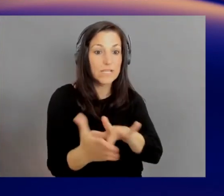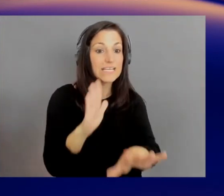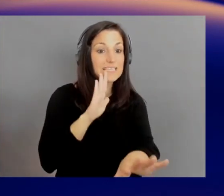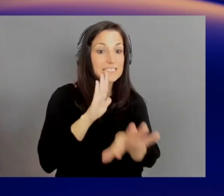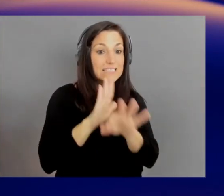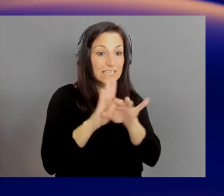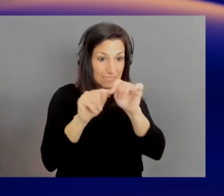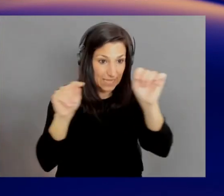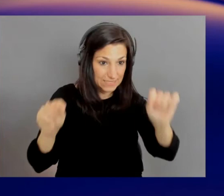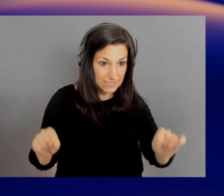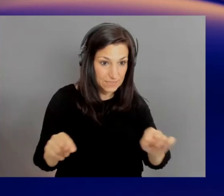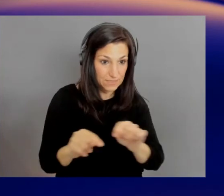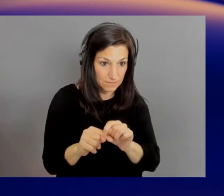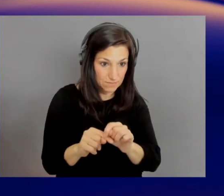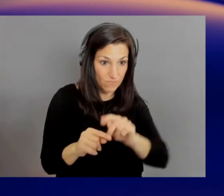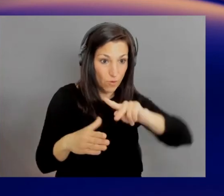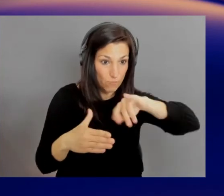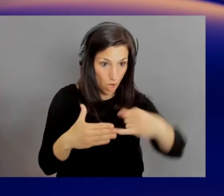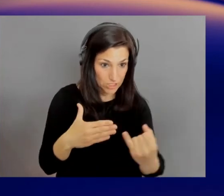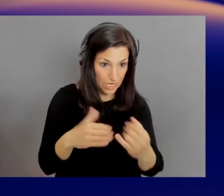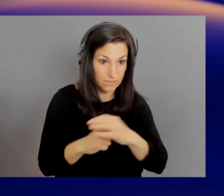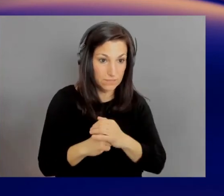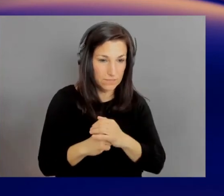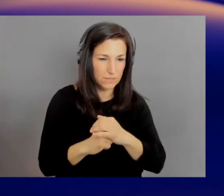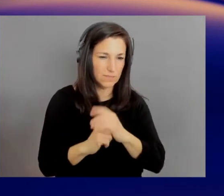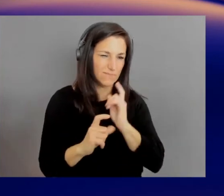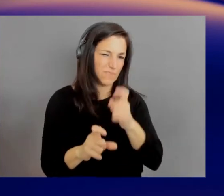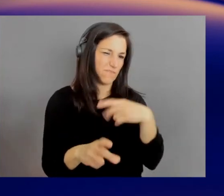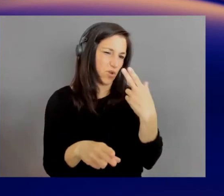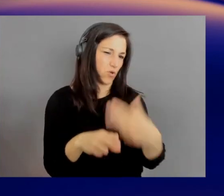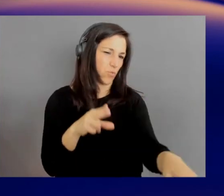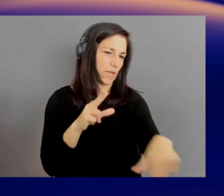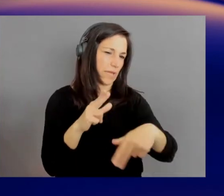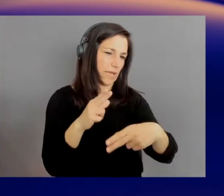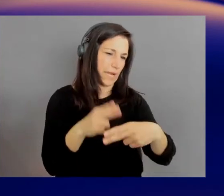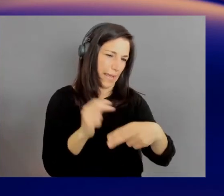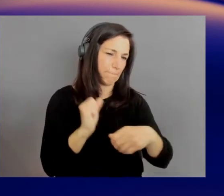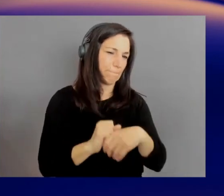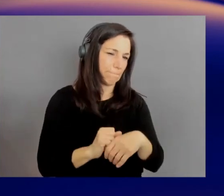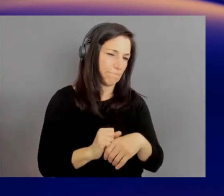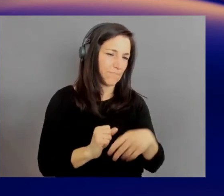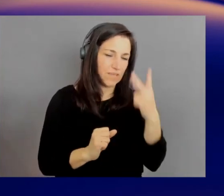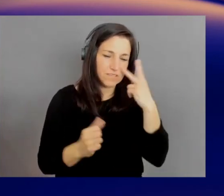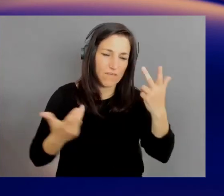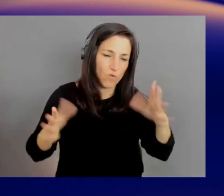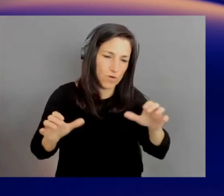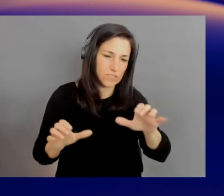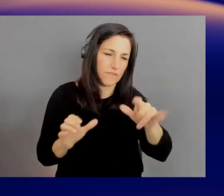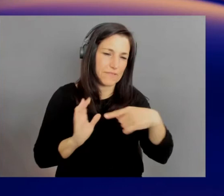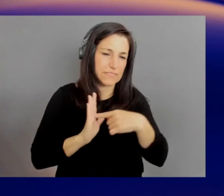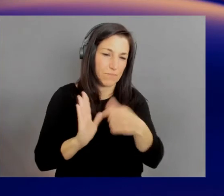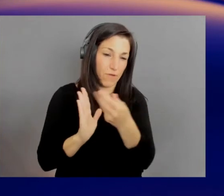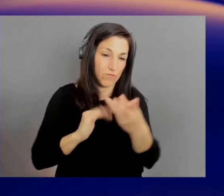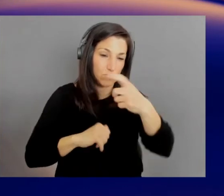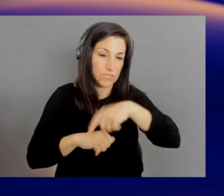And then give it a quick name. You can see I've done this demo a couple of times on this account. (chuckling)